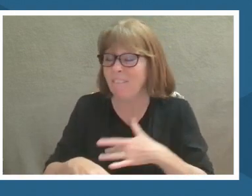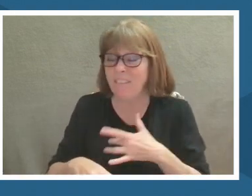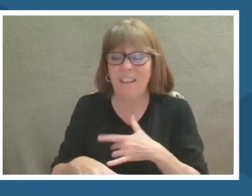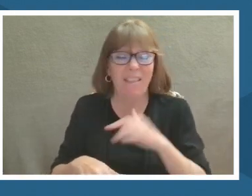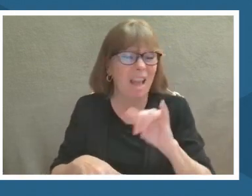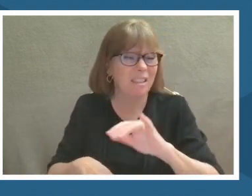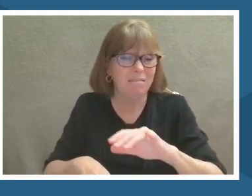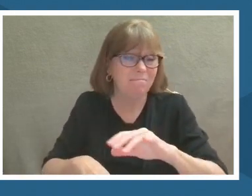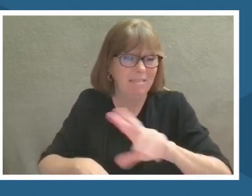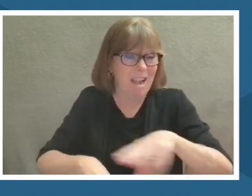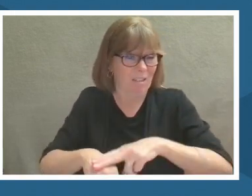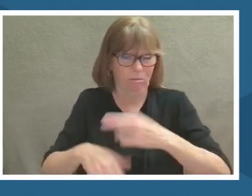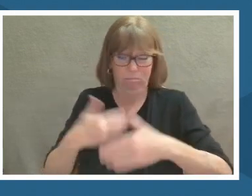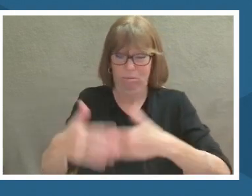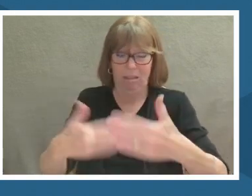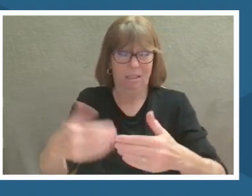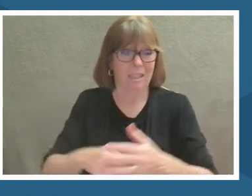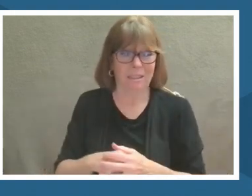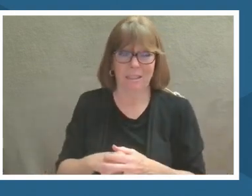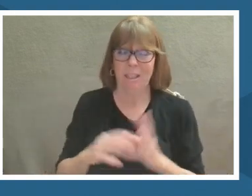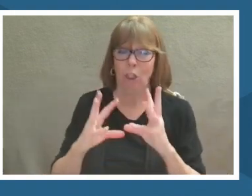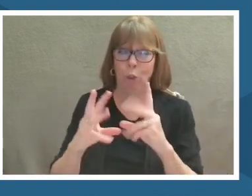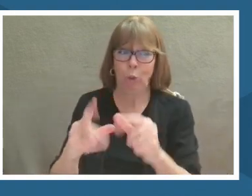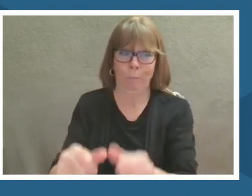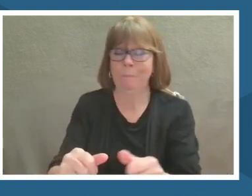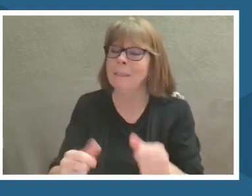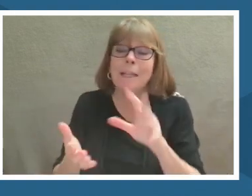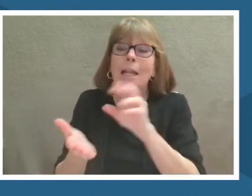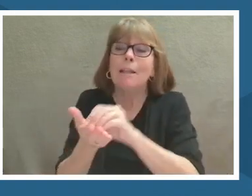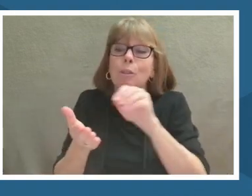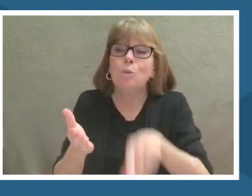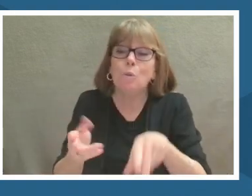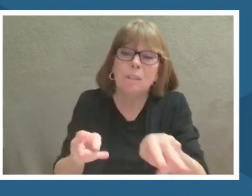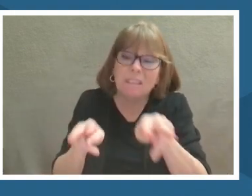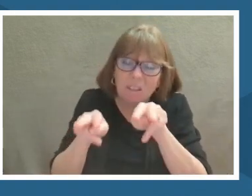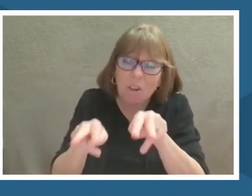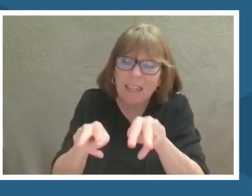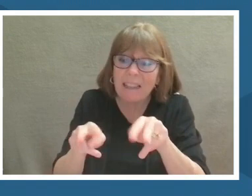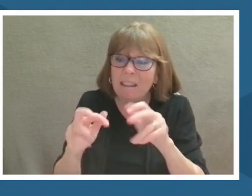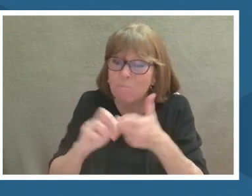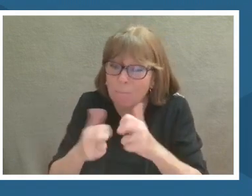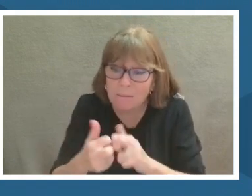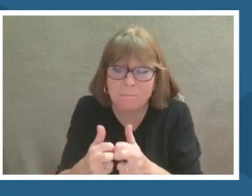focused on these compelling problems or tackling these issues they're going to